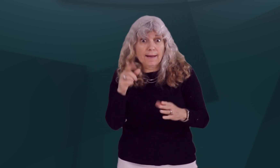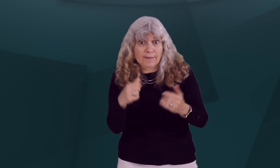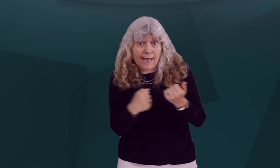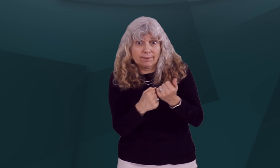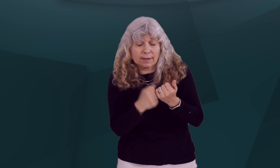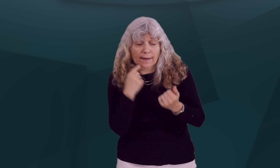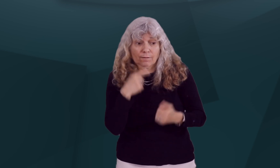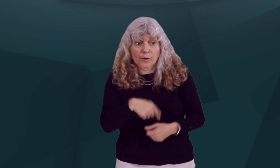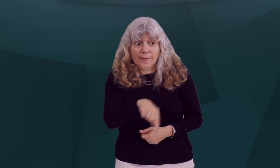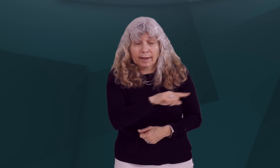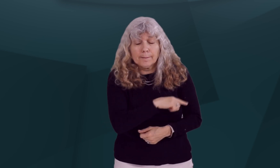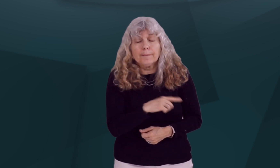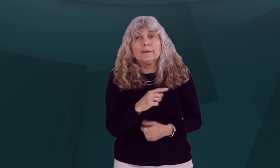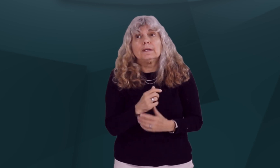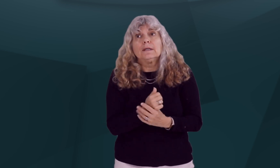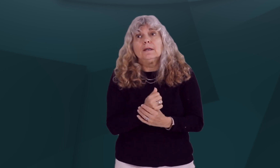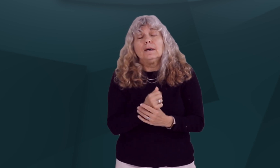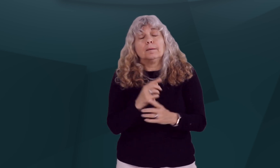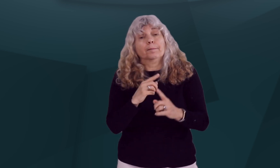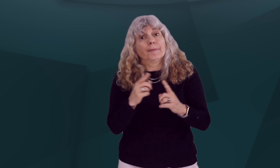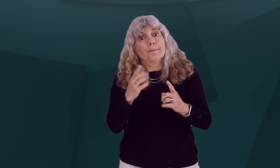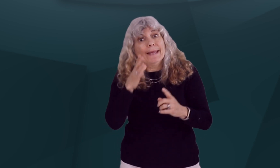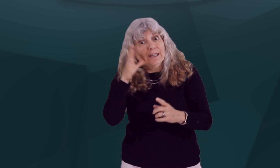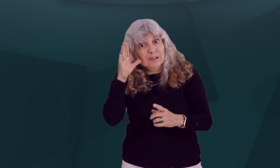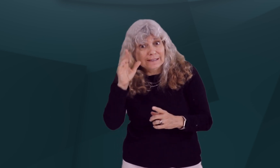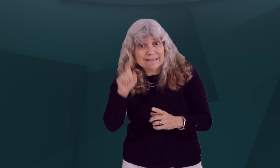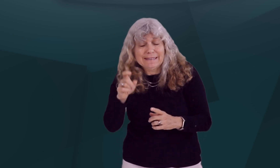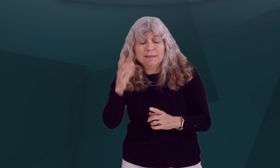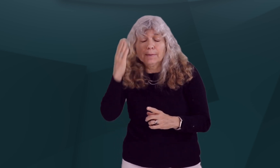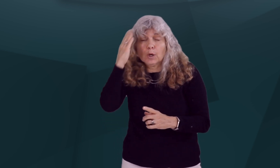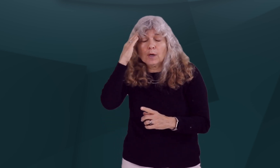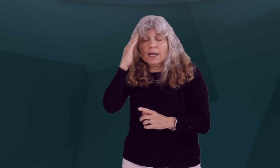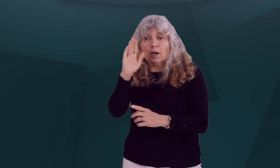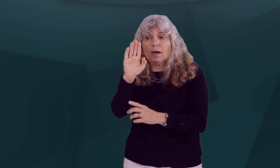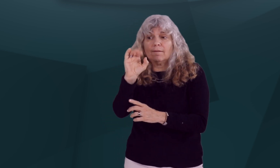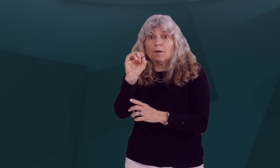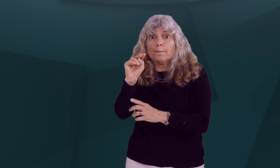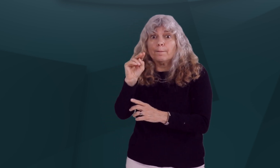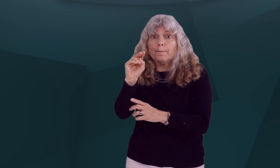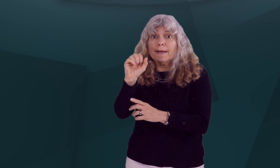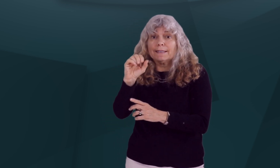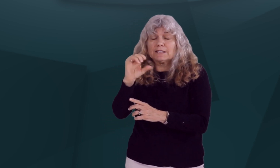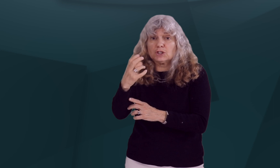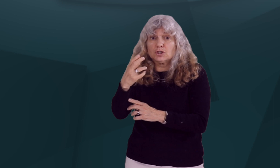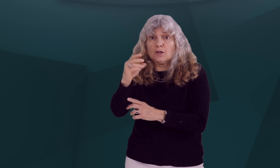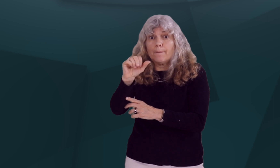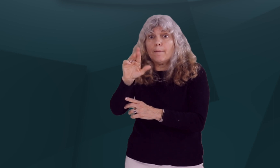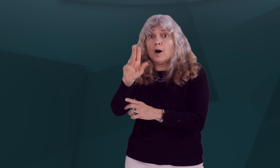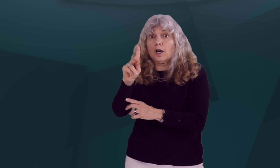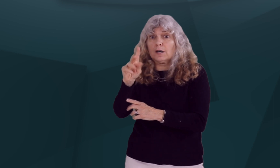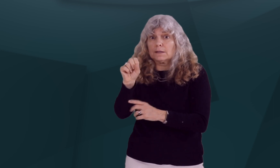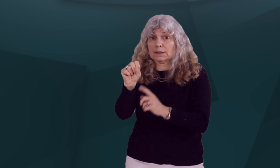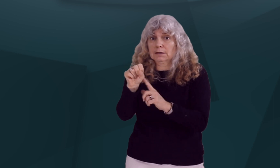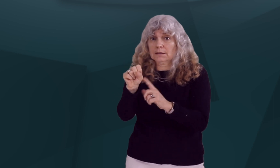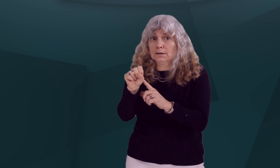Until they reach that age, parents must advocate for the child; however, parents need to be aware of the benchmarks.